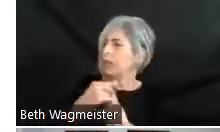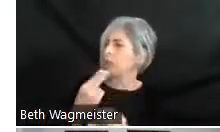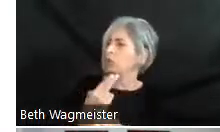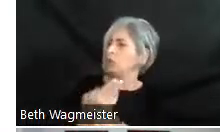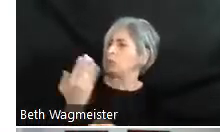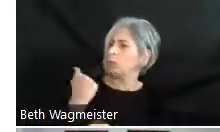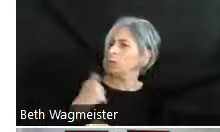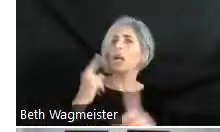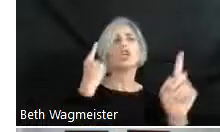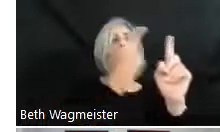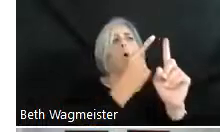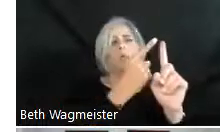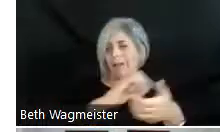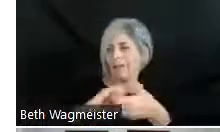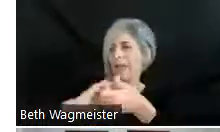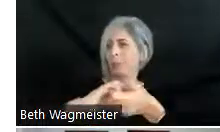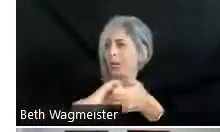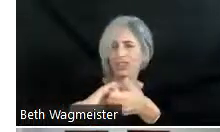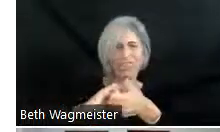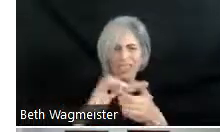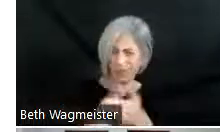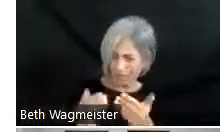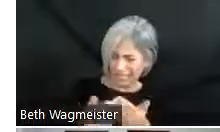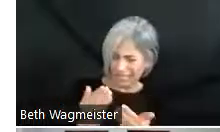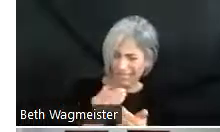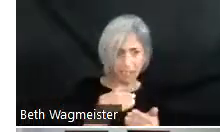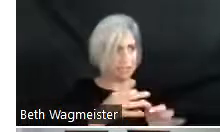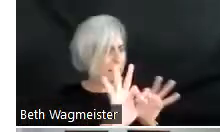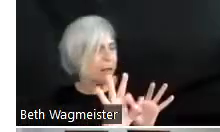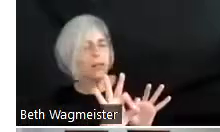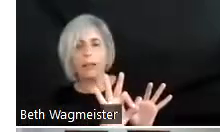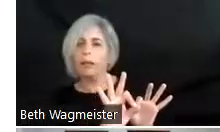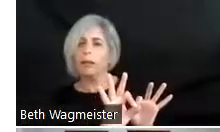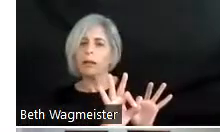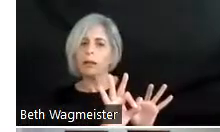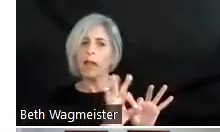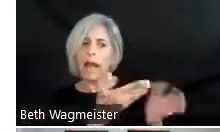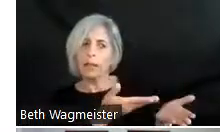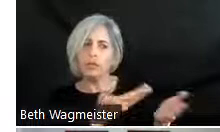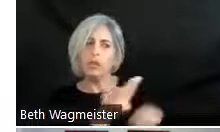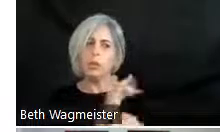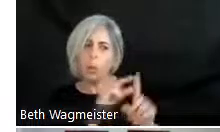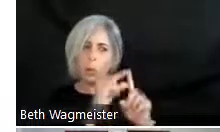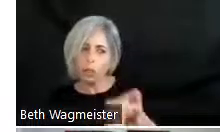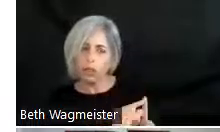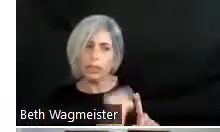goals and collaboration, easy and simple. Maybe there's other ones we could think of here. When I go to her and I start talking about